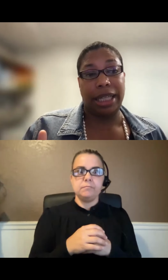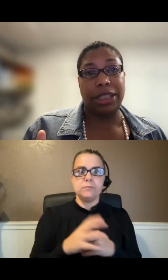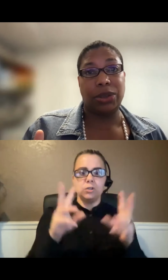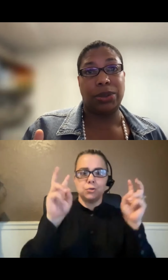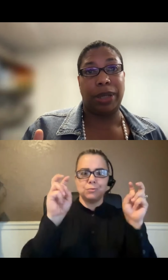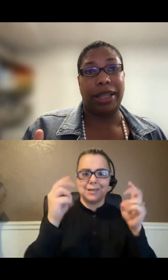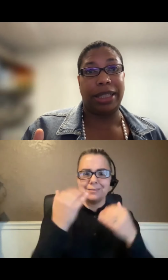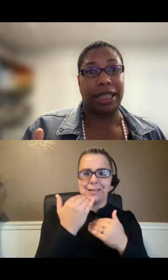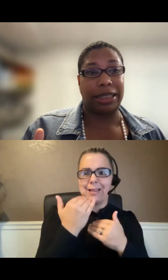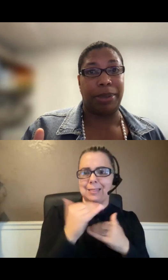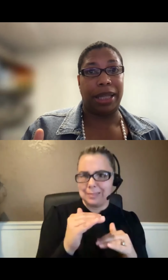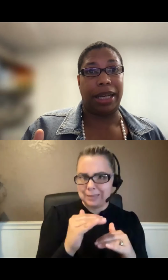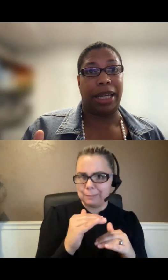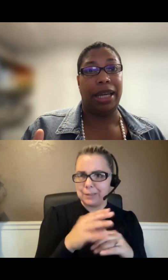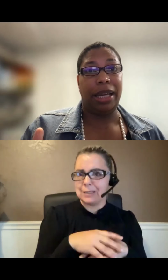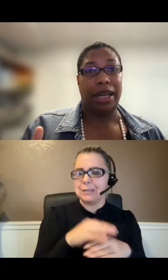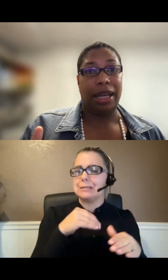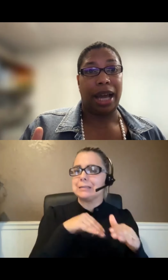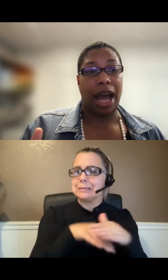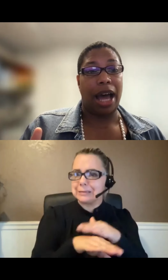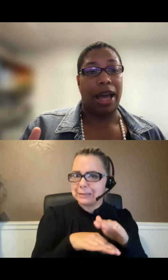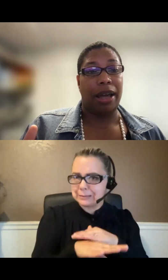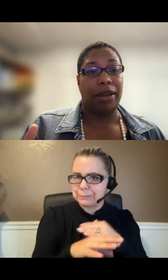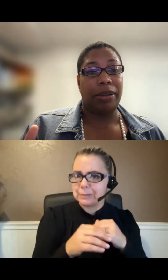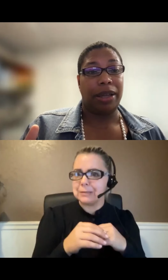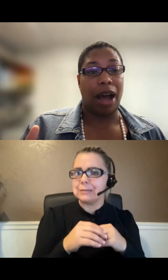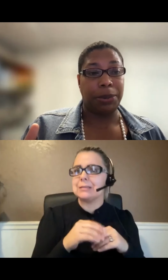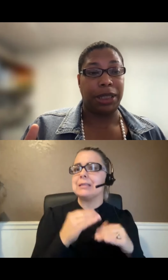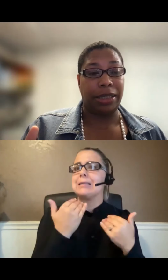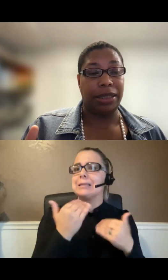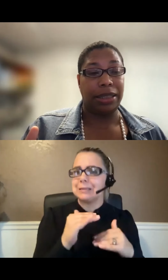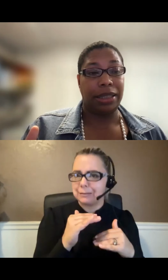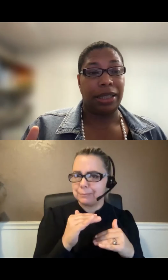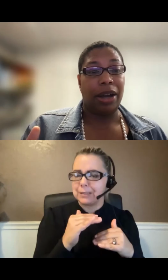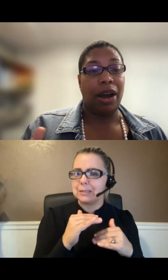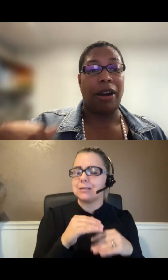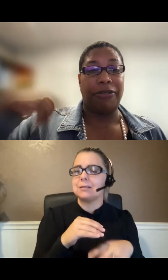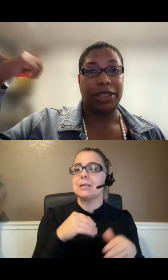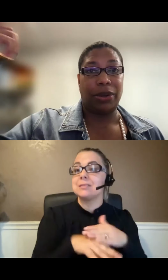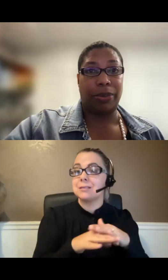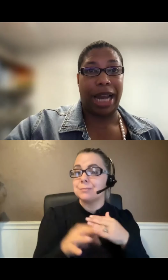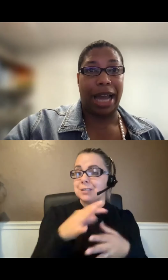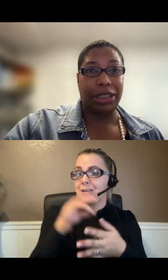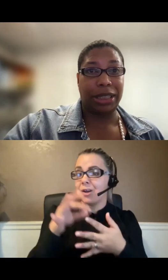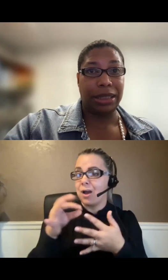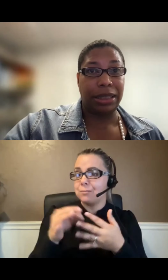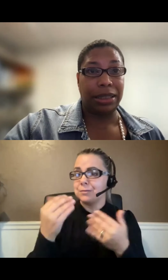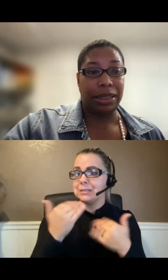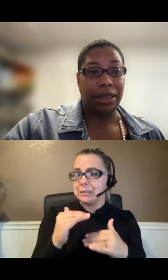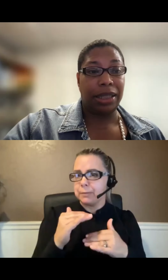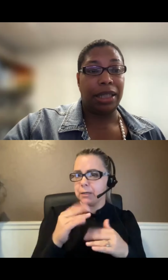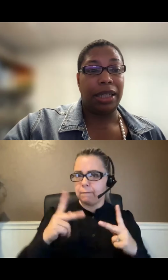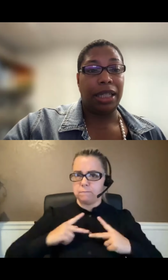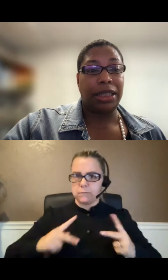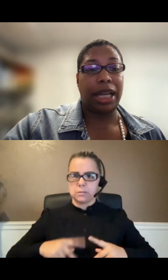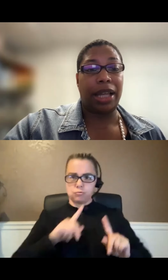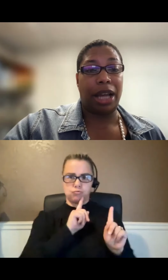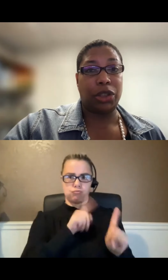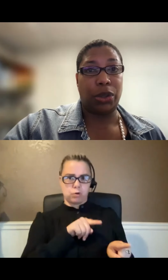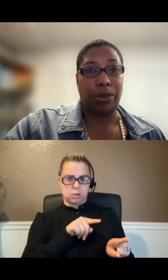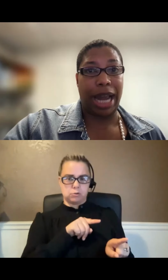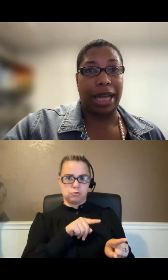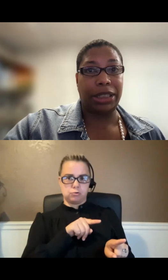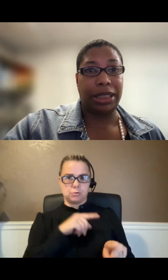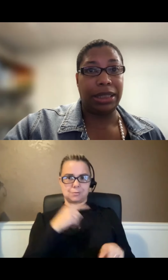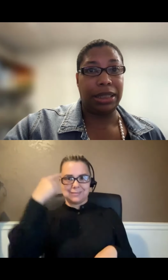The issues with accessibility options are physical reactions, psychological reactions,